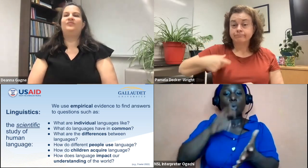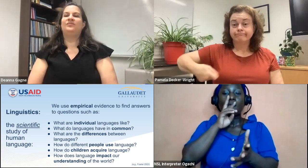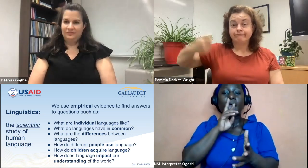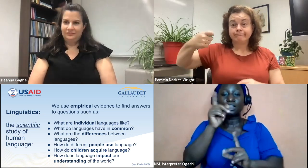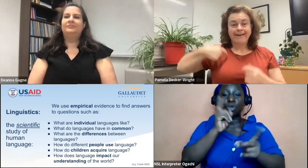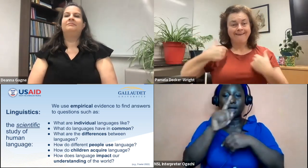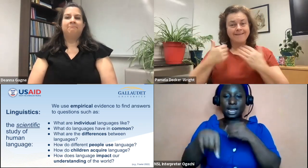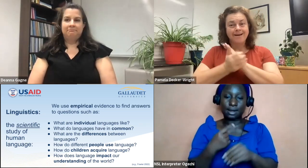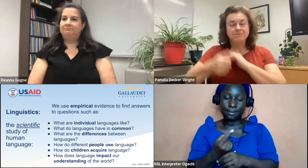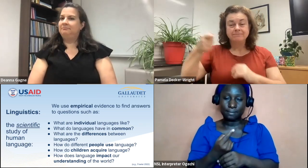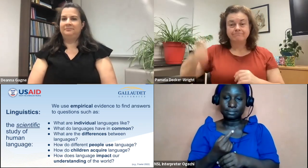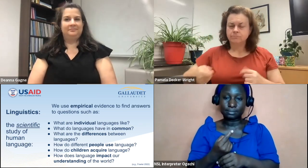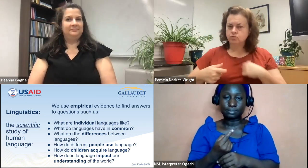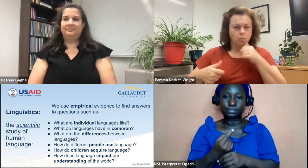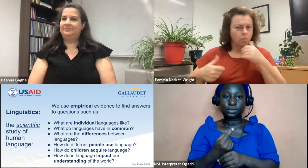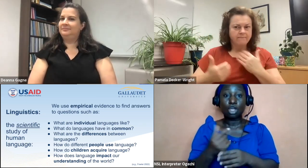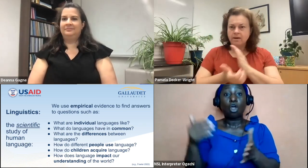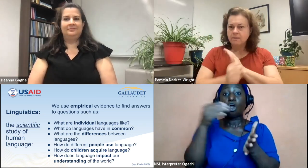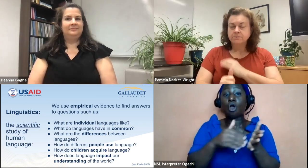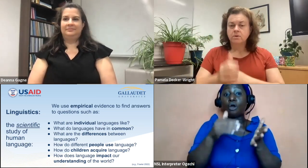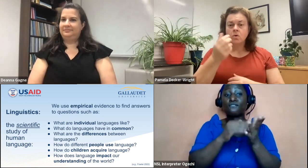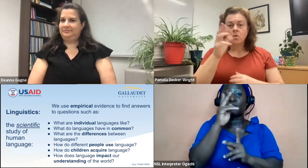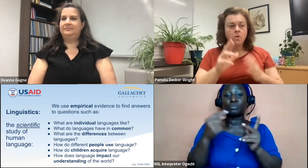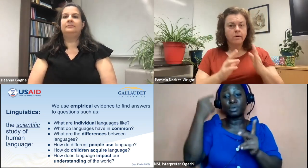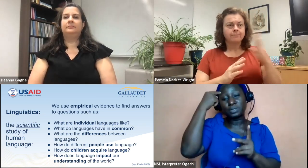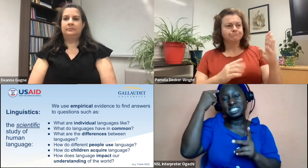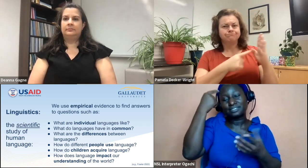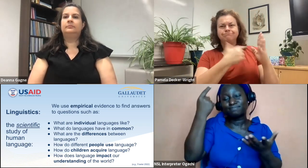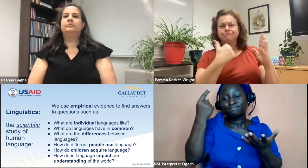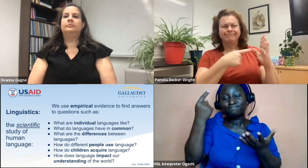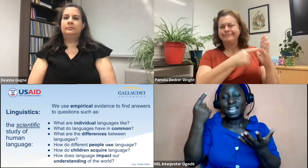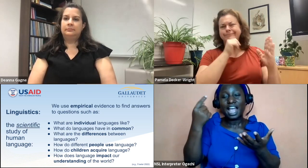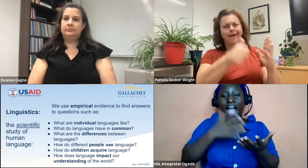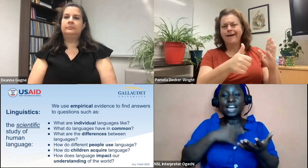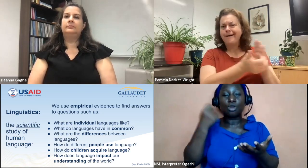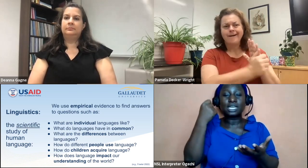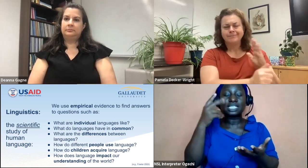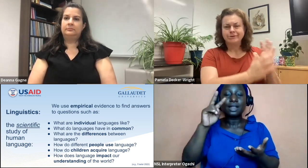think of a a light switch. All right. I'm competent in this language or another one.